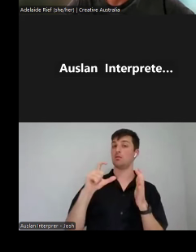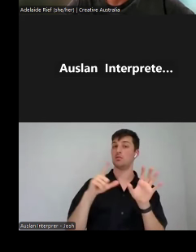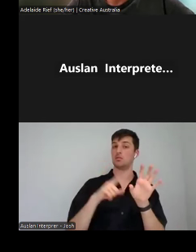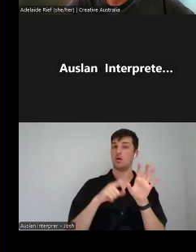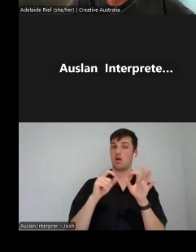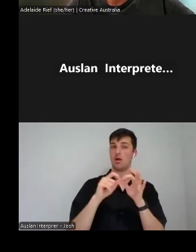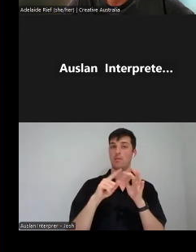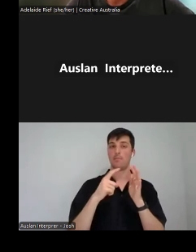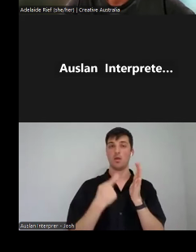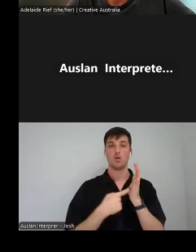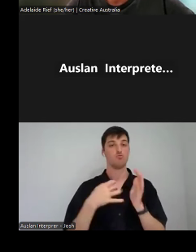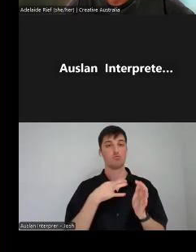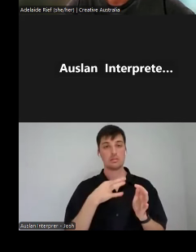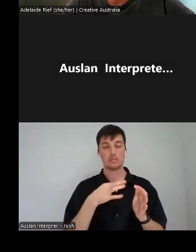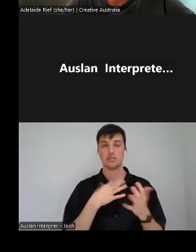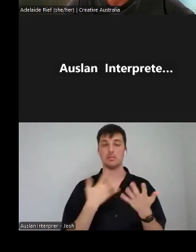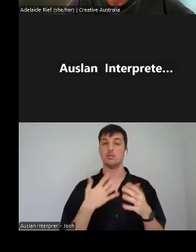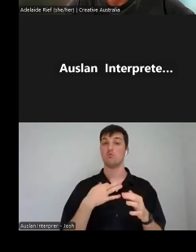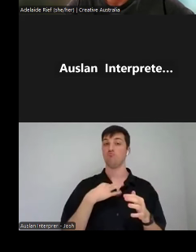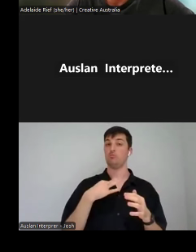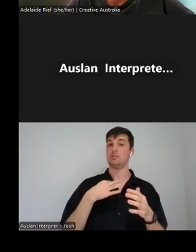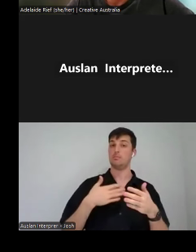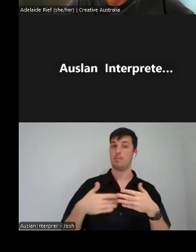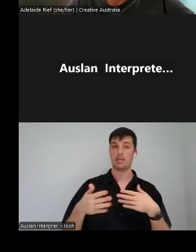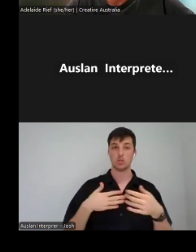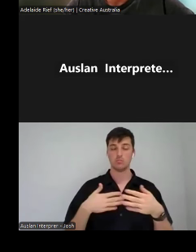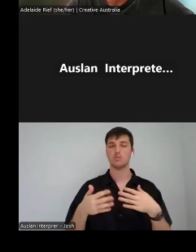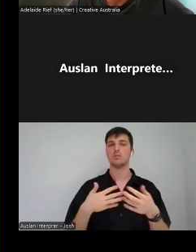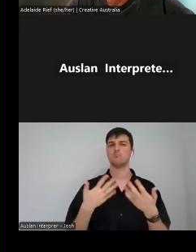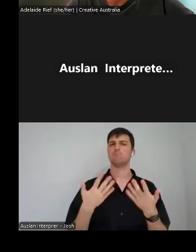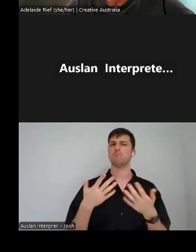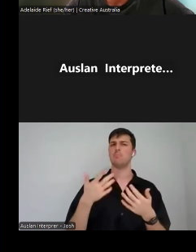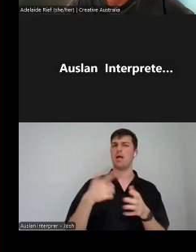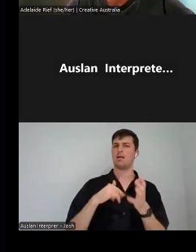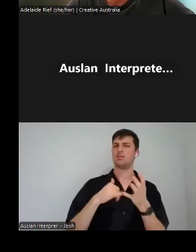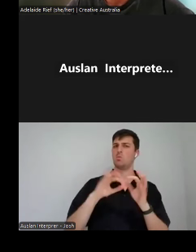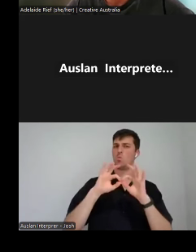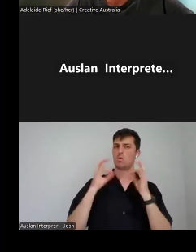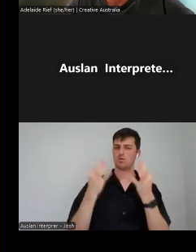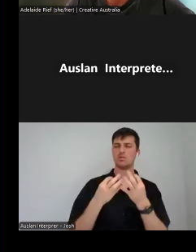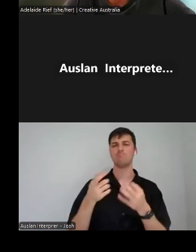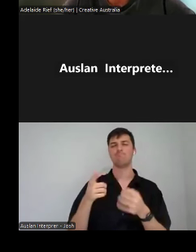might be about risk management, so you know that as an organisation you're wanting to do take on